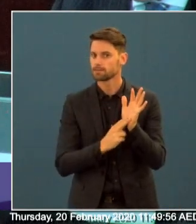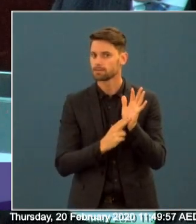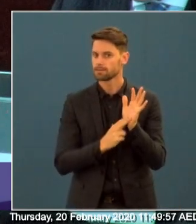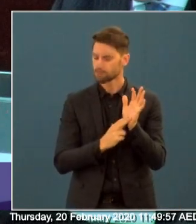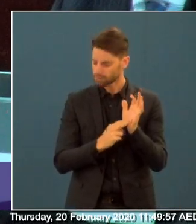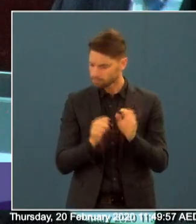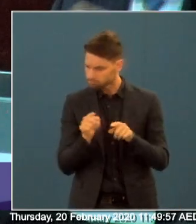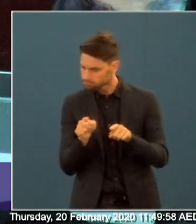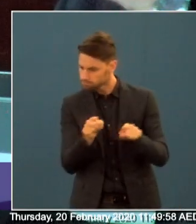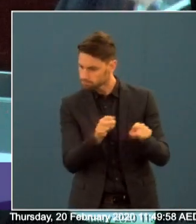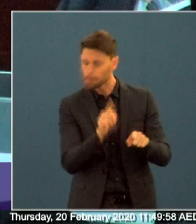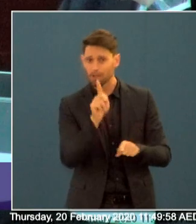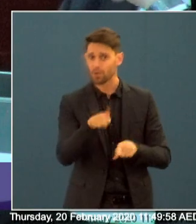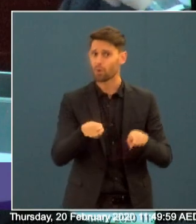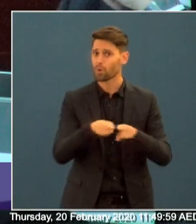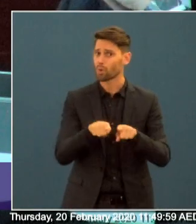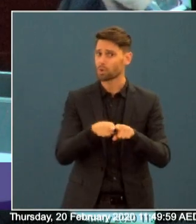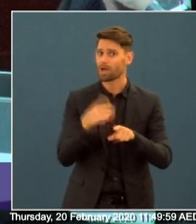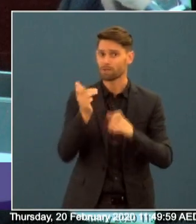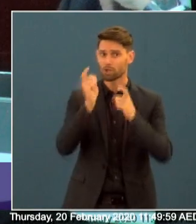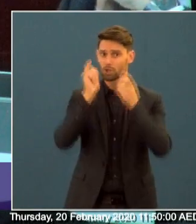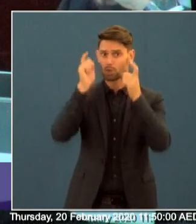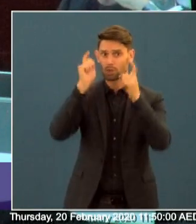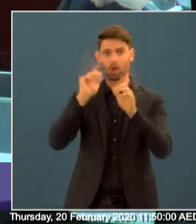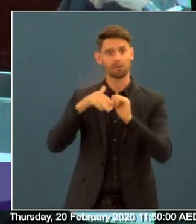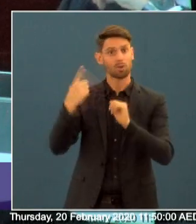that there are also similar concerns in relation to adults,